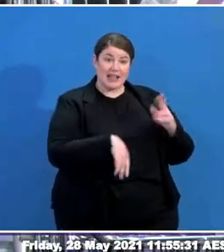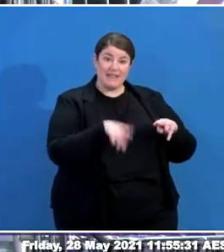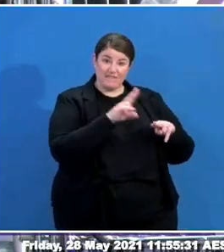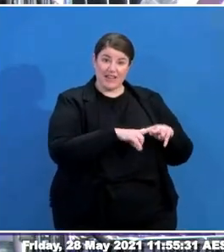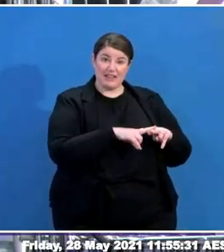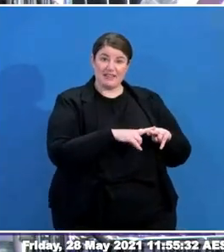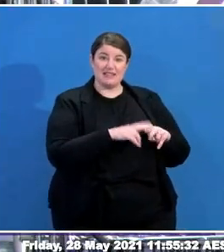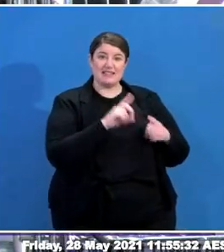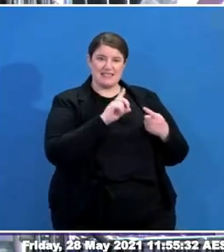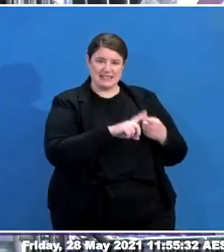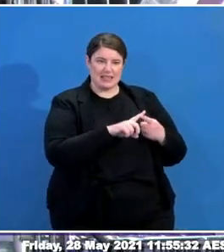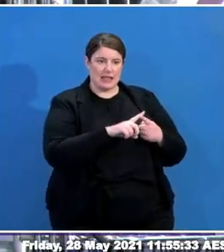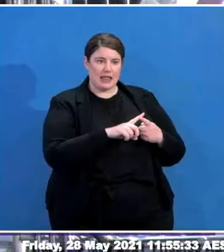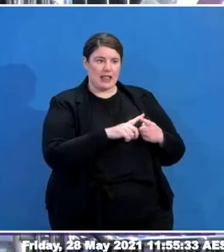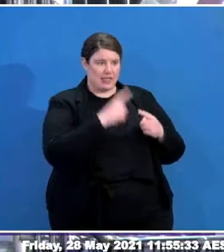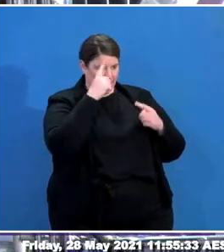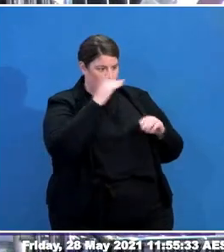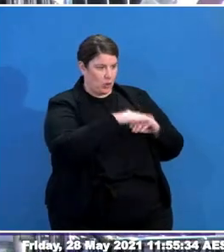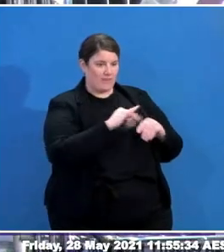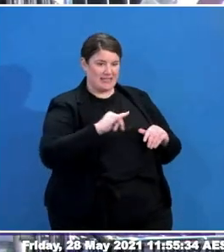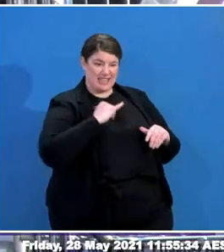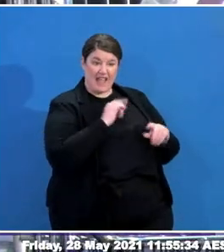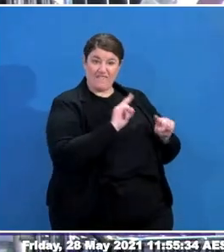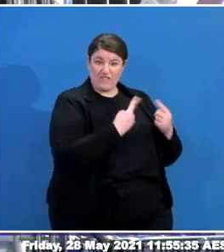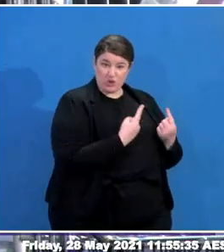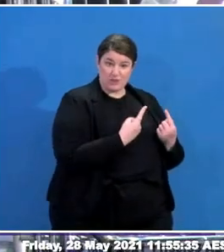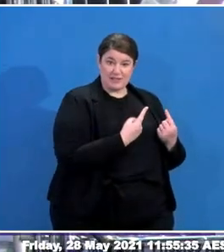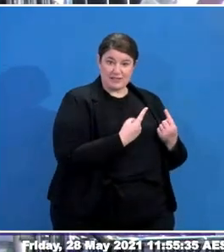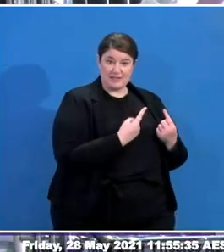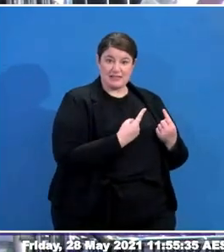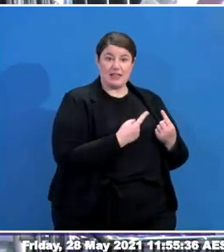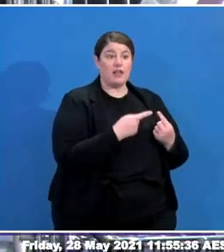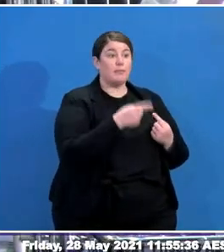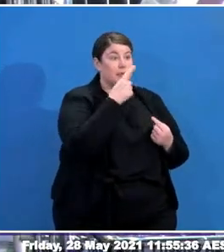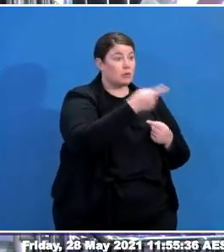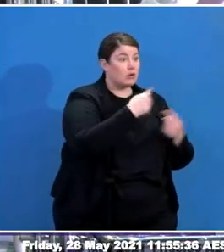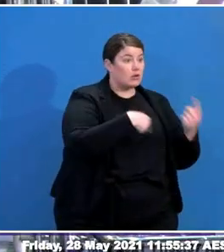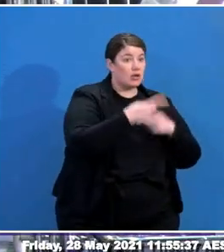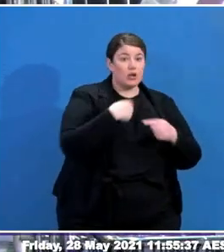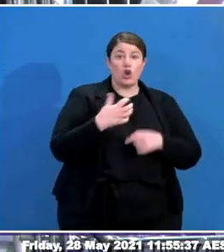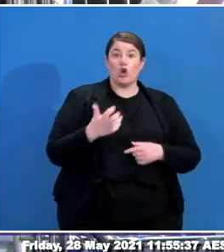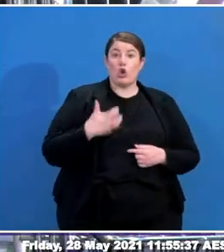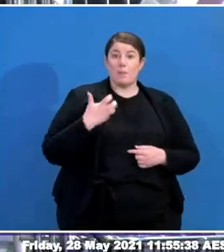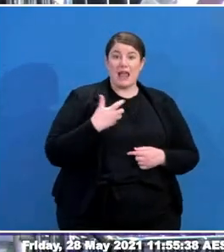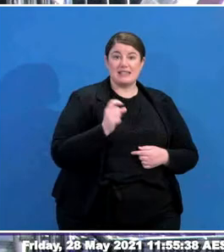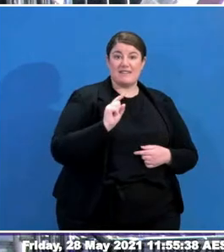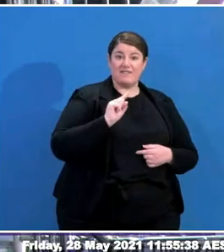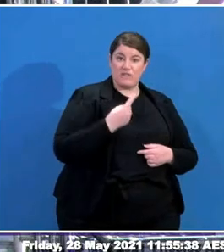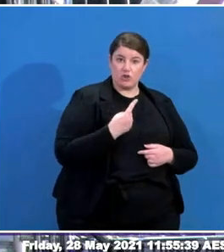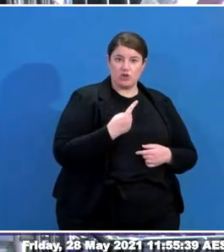protectionist approach towards its staff and dealing with complaints or concerns raised by family members in a defensive way?